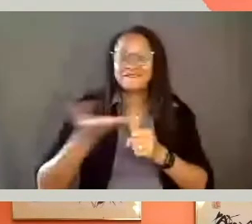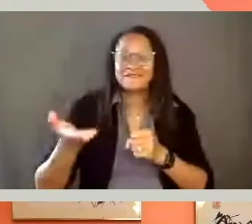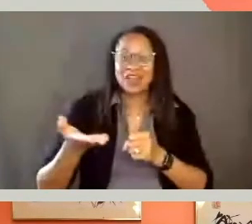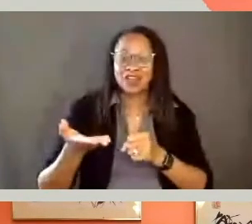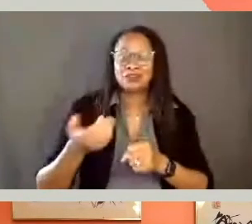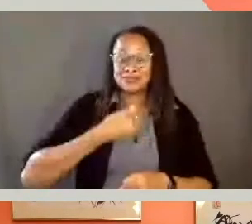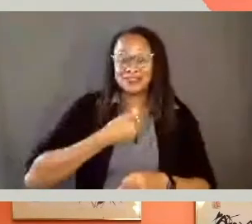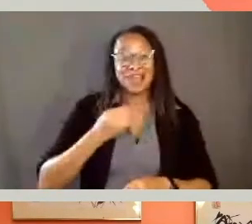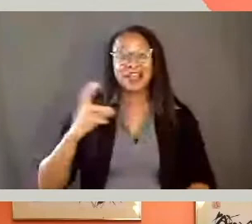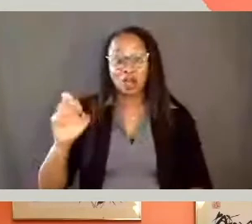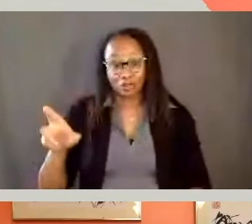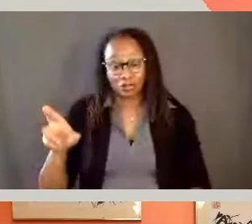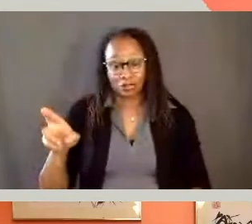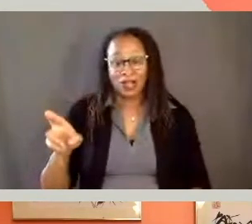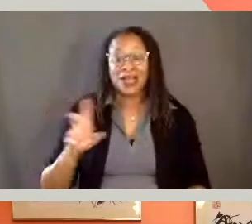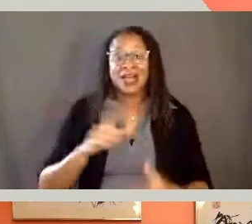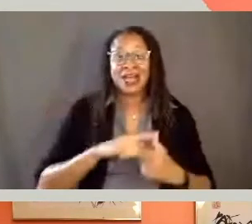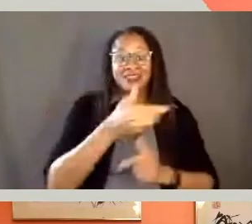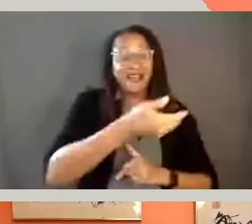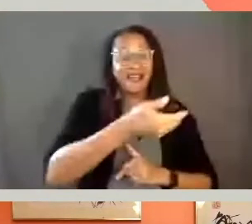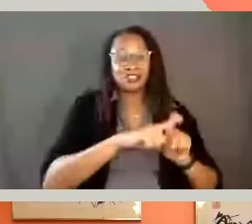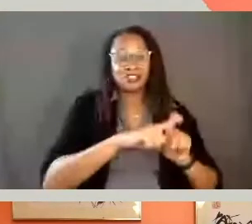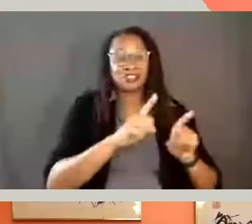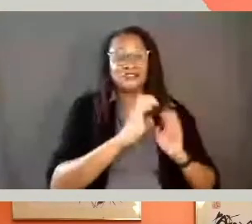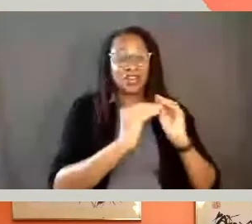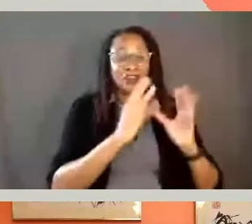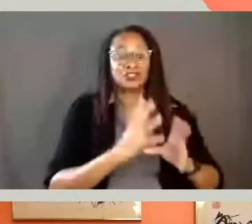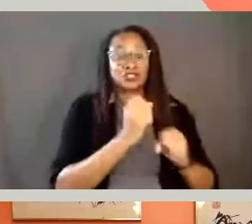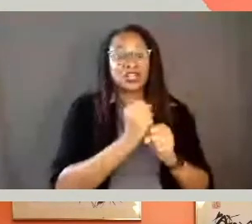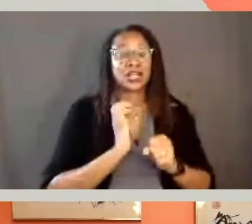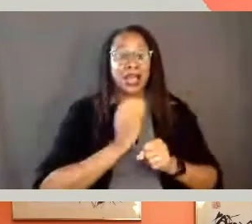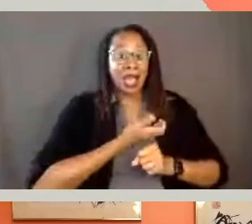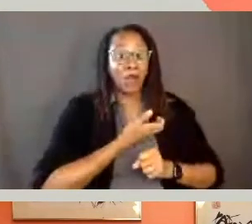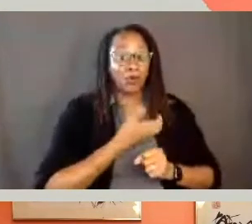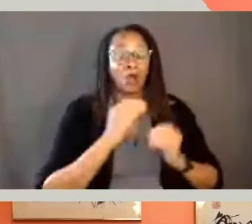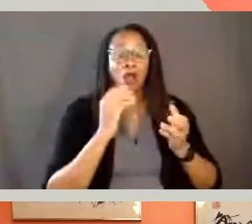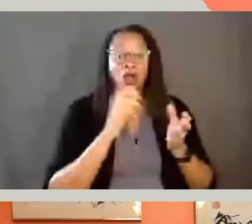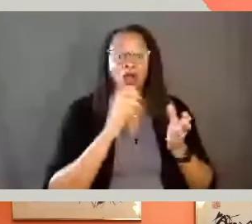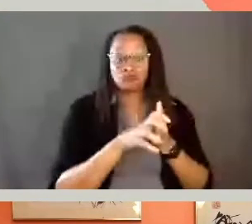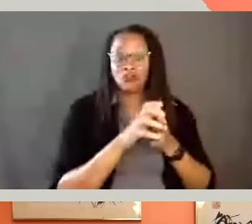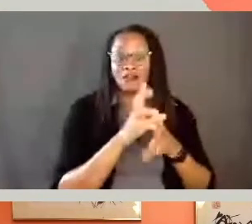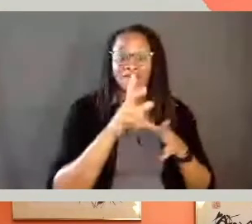and then hired another editor to take that rough cut, cut it down to half.